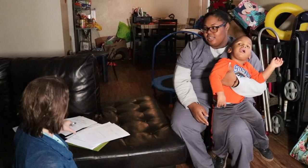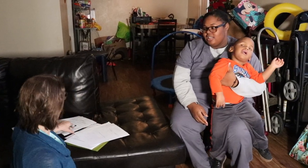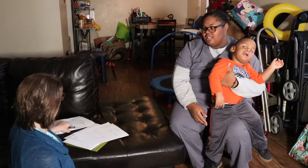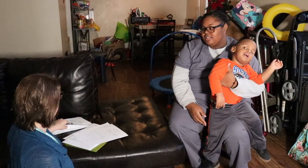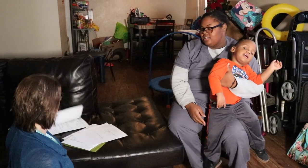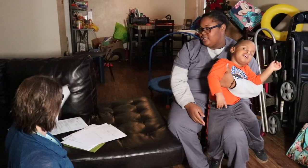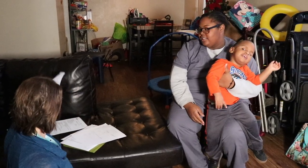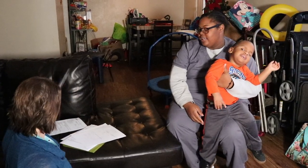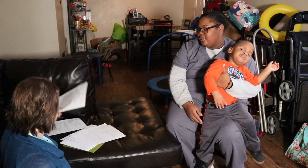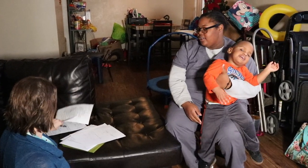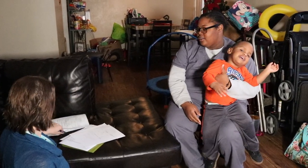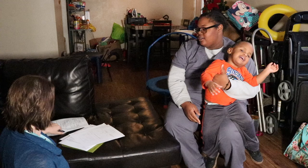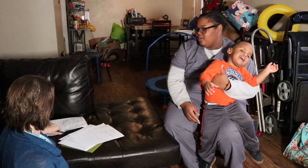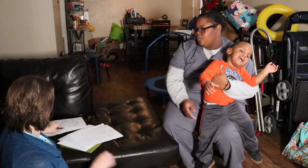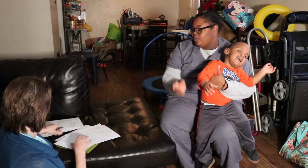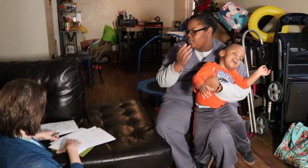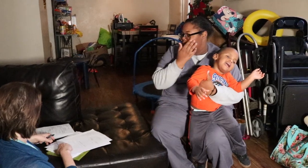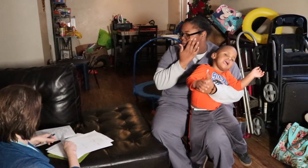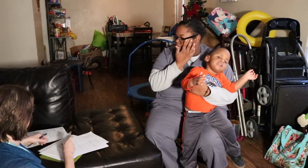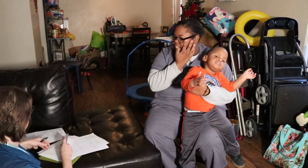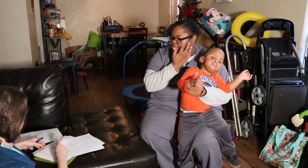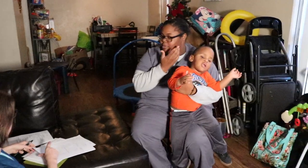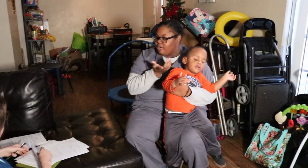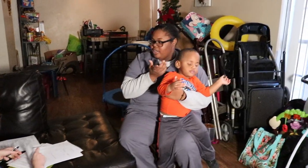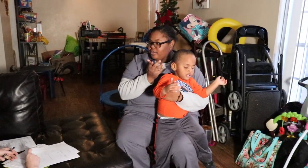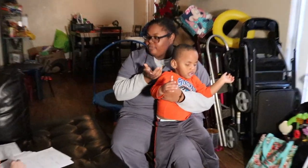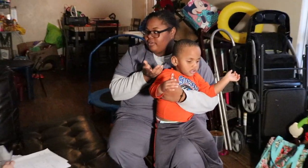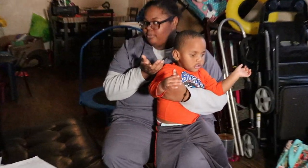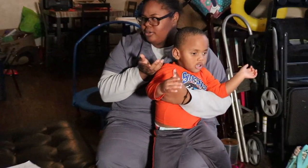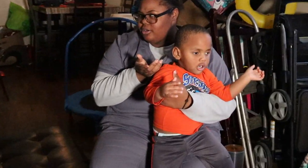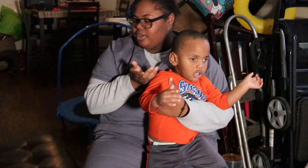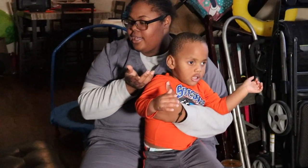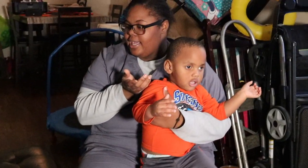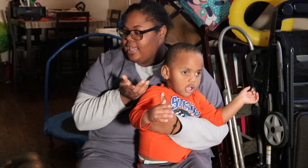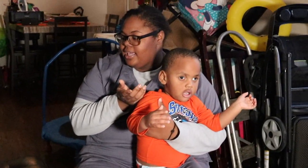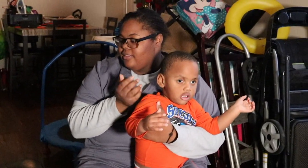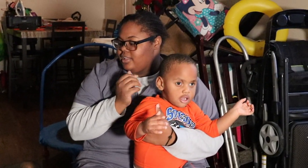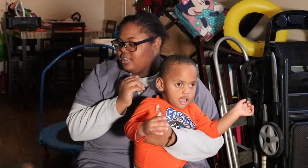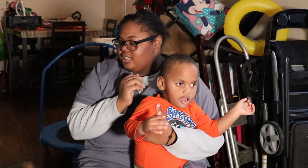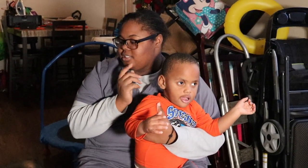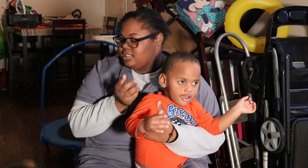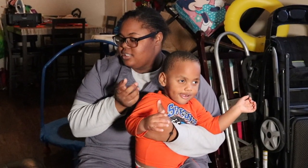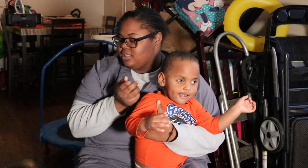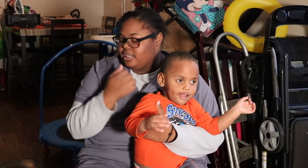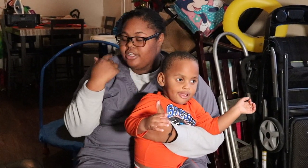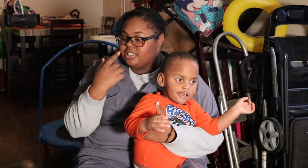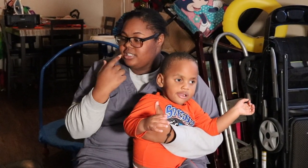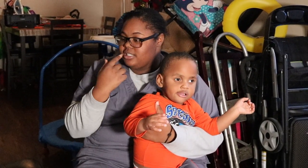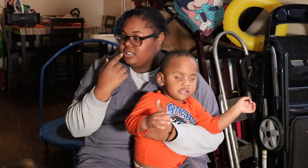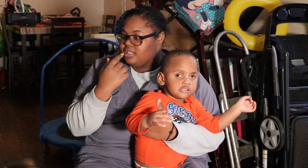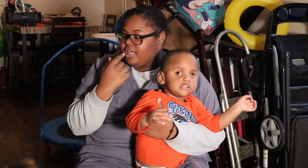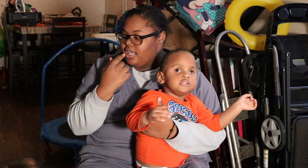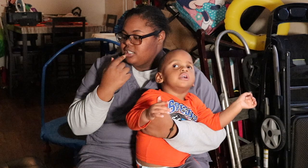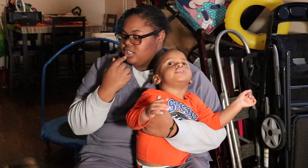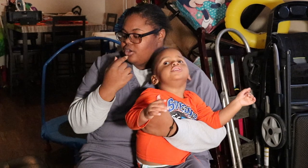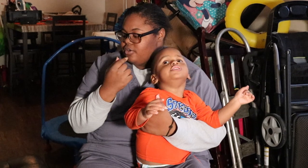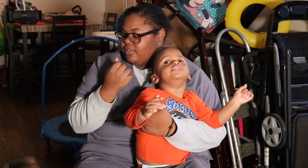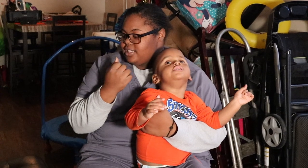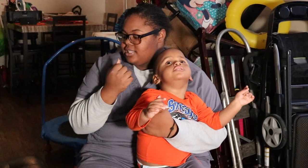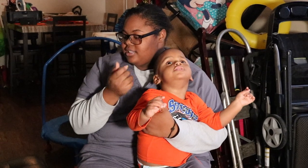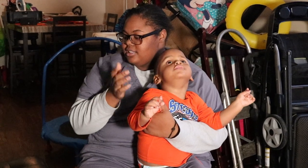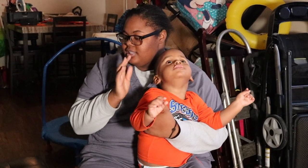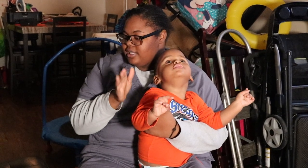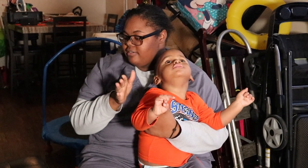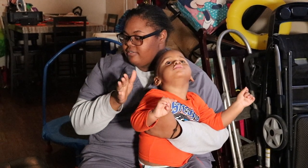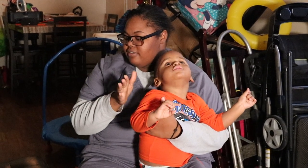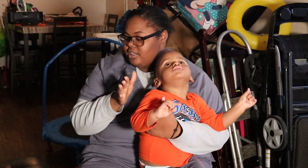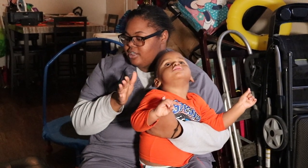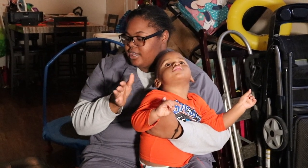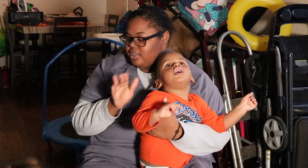Okay. He went and got an MRI in November and they did a hearing test. So, they said that the left ear